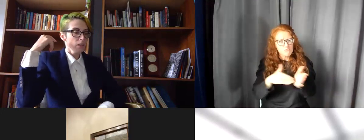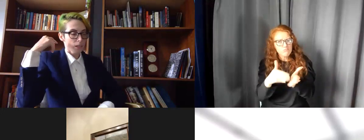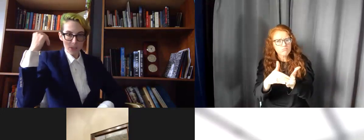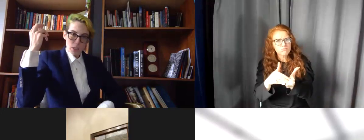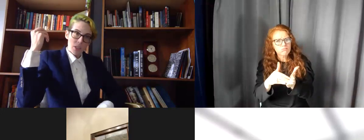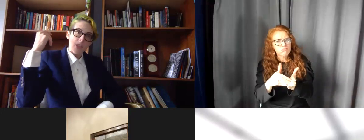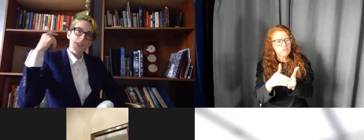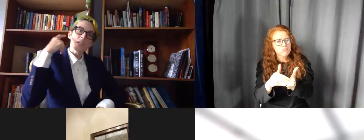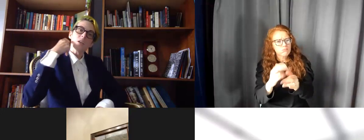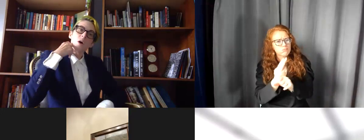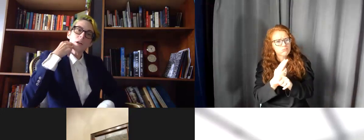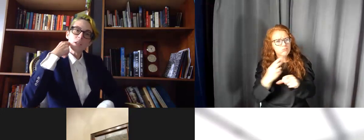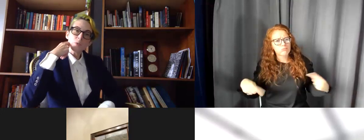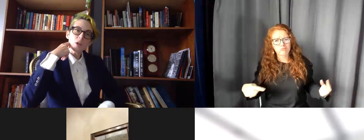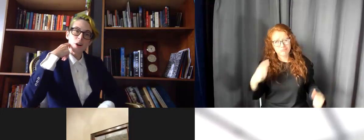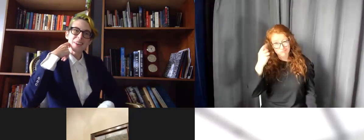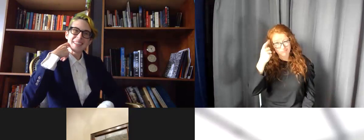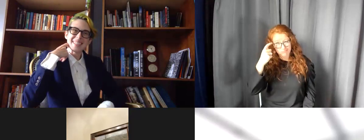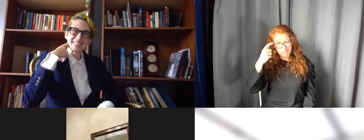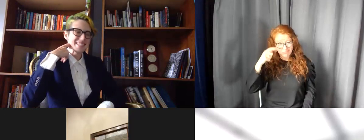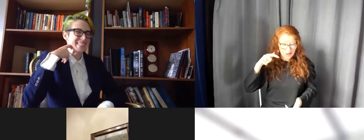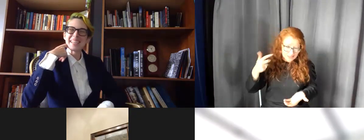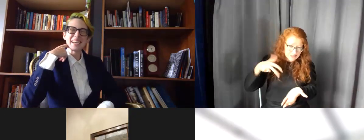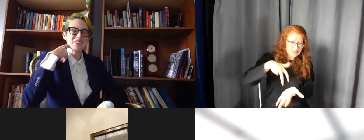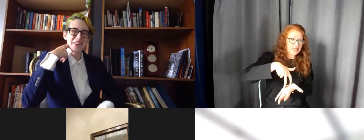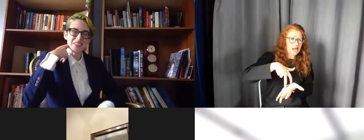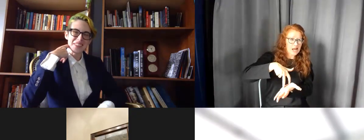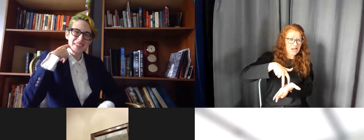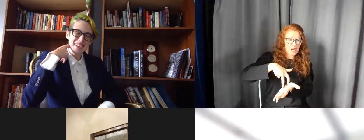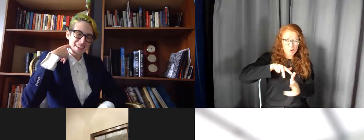Farrah Garland: because standing walking is real hard and just just getting ever harder.